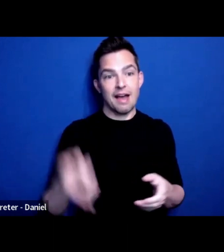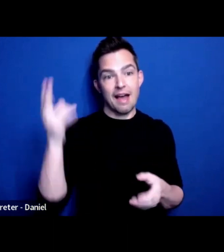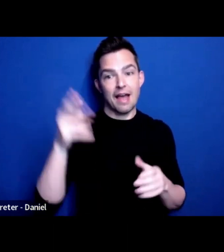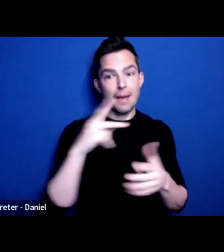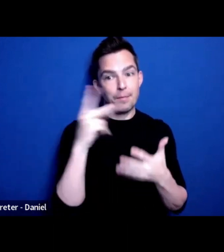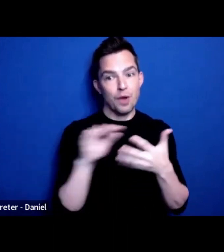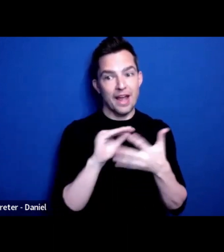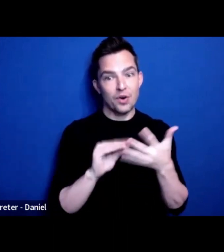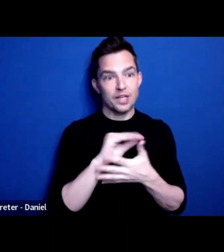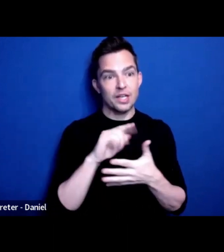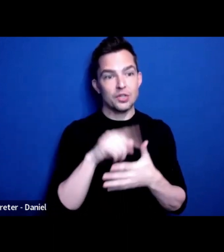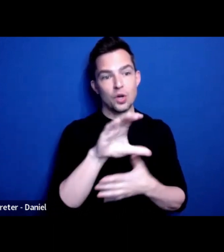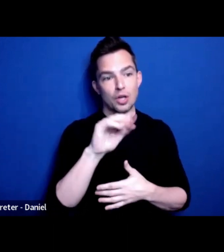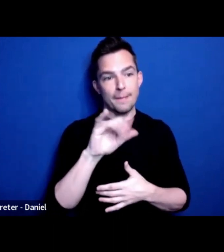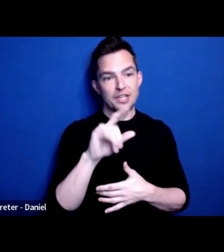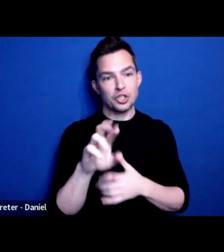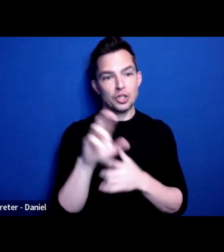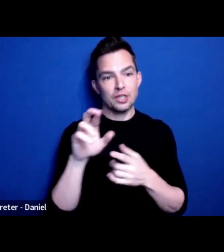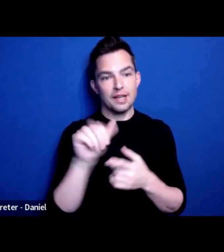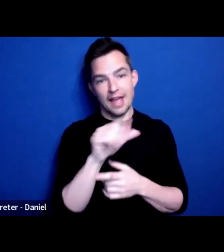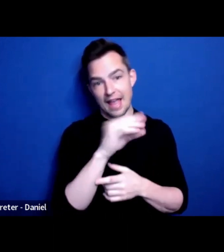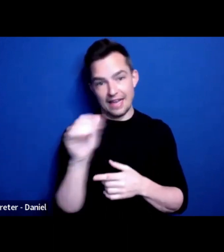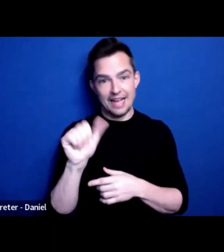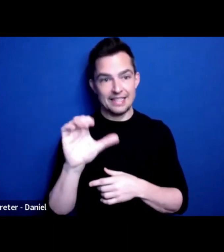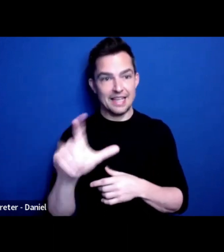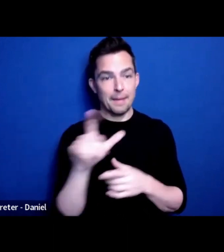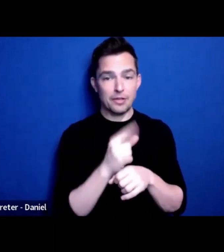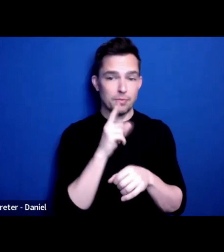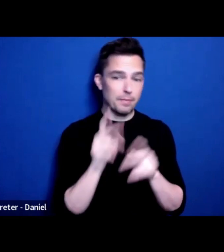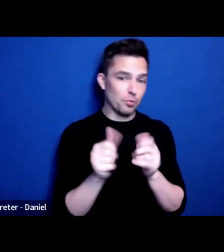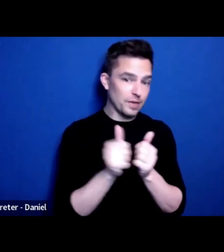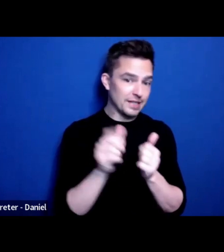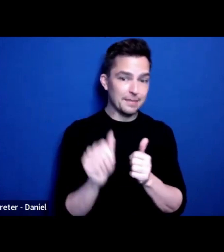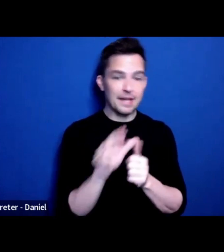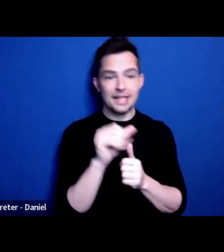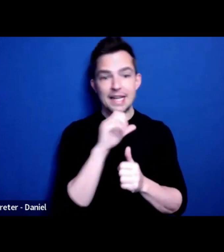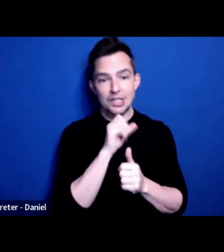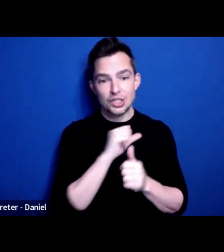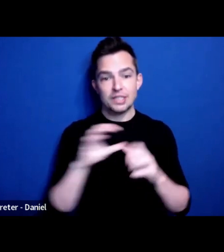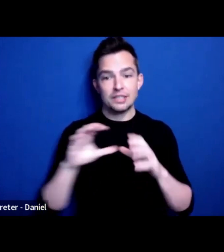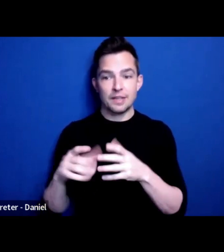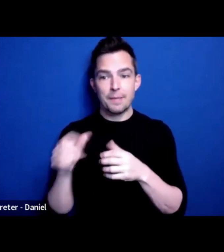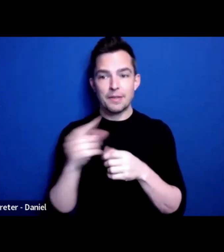the commissioner and ACL to ensure people with disabilities and the aging continue have to have their basic human rights